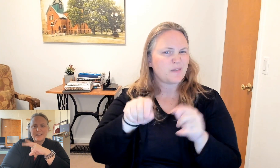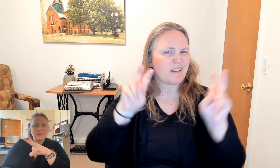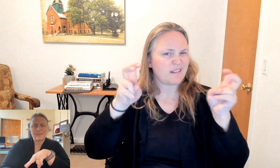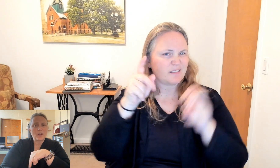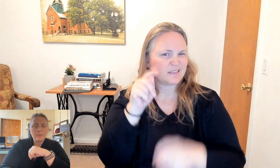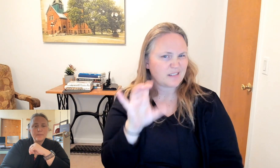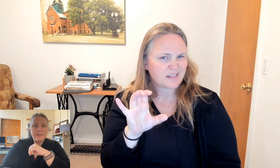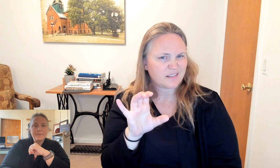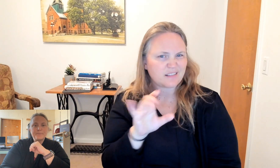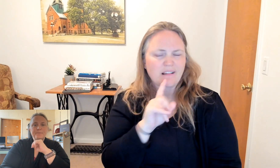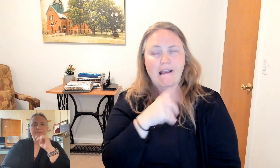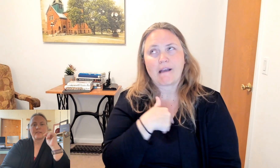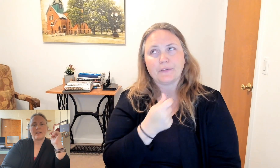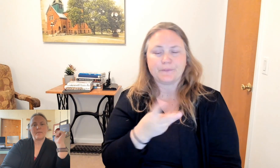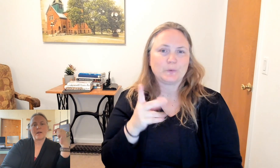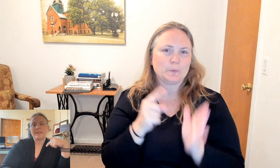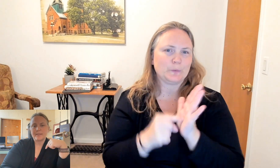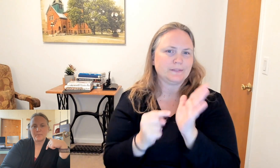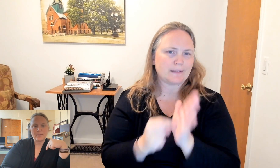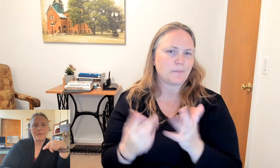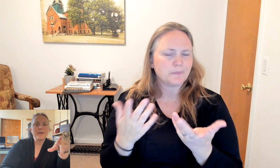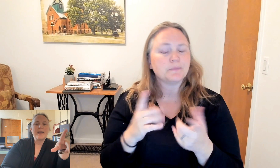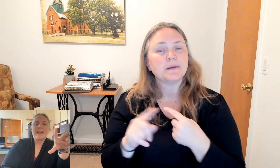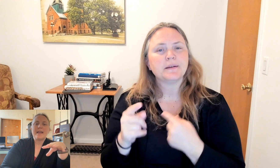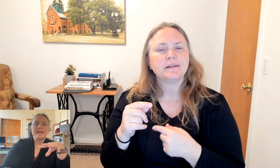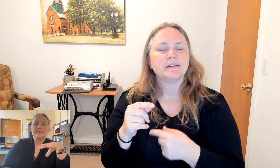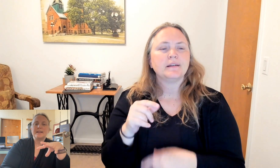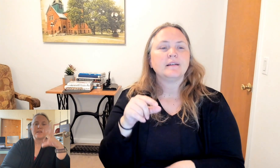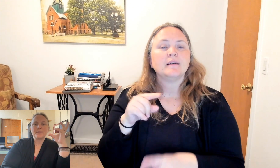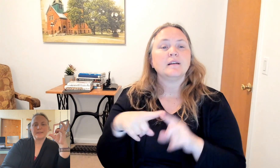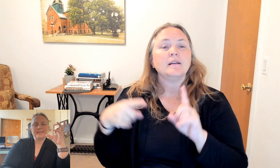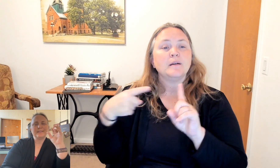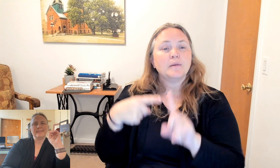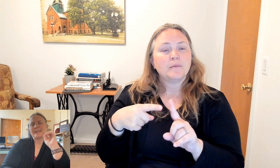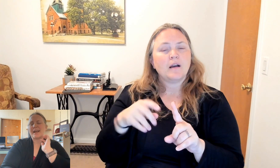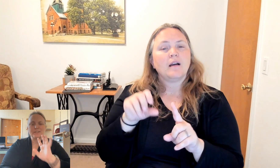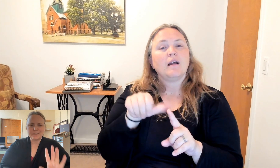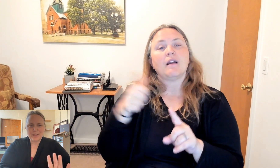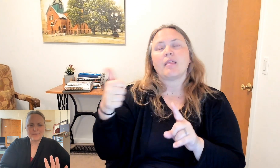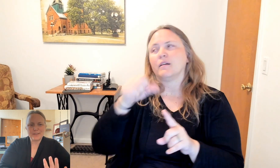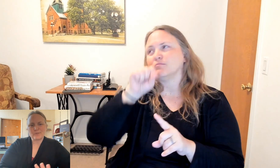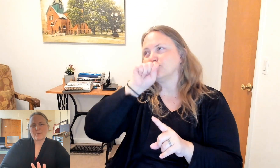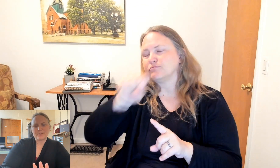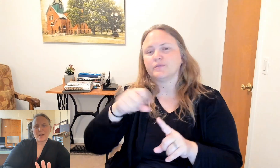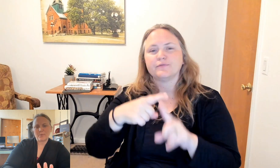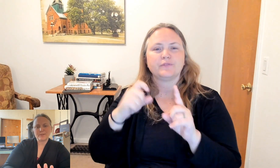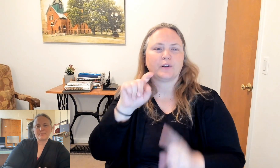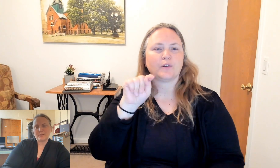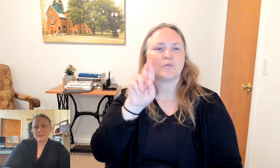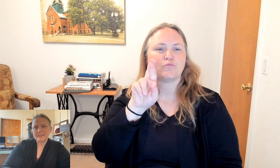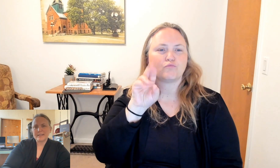I actually have a couple of them I'll link them below and another one That I just love is Robert Talbert's books.